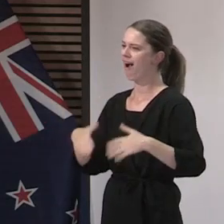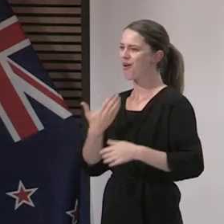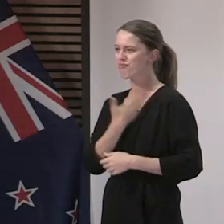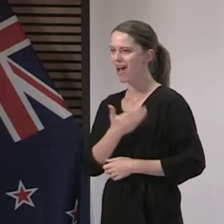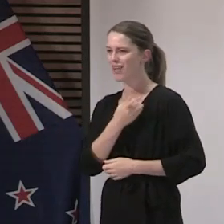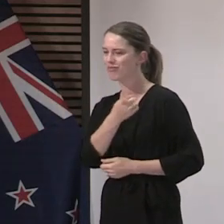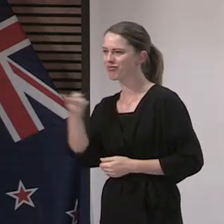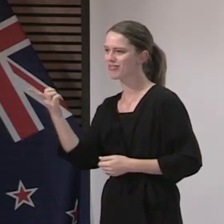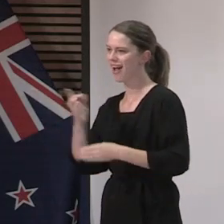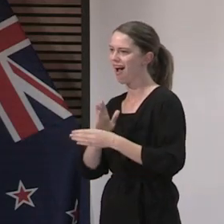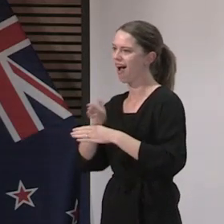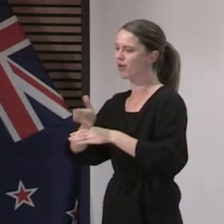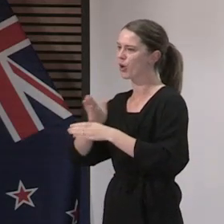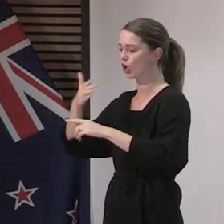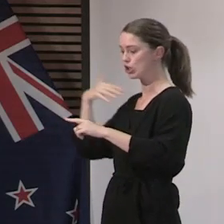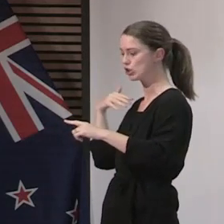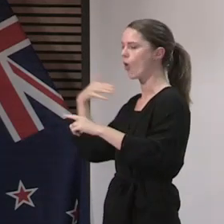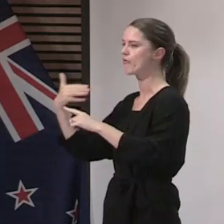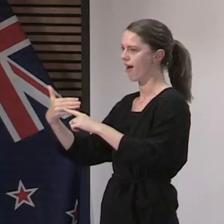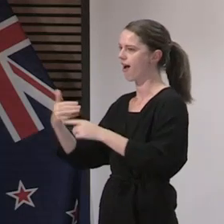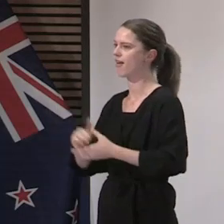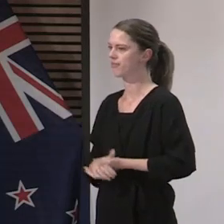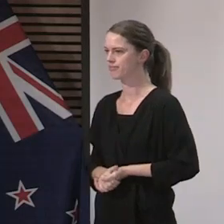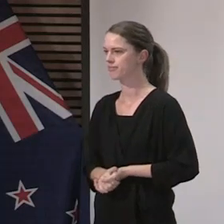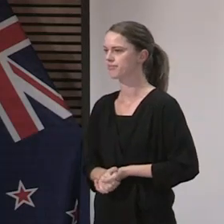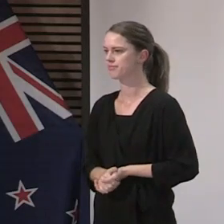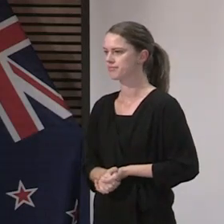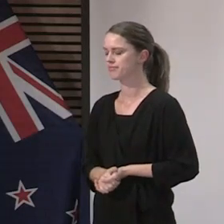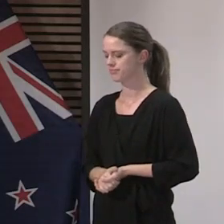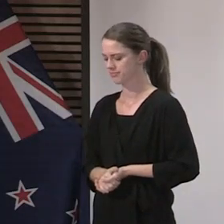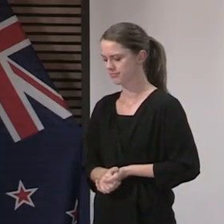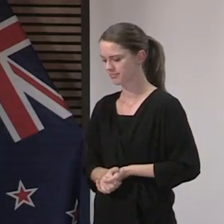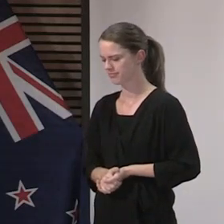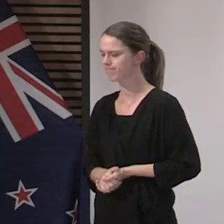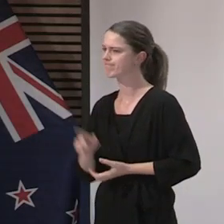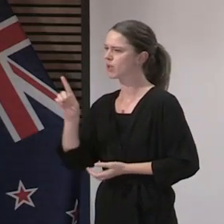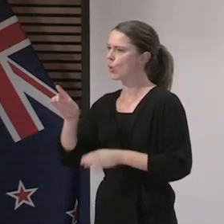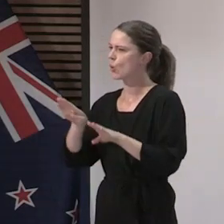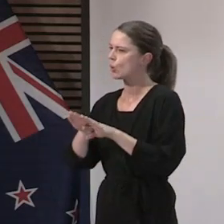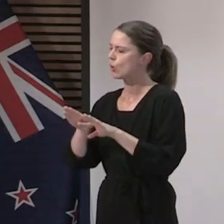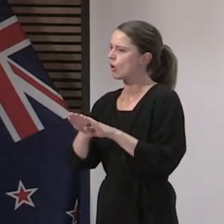stopped the uncontrolled exposure of Covid-19 in New Zealand and I couldn't feel